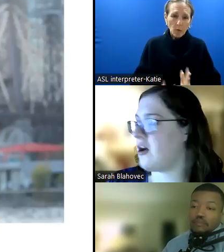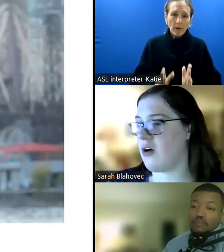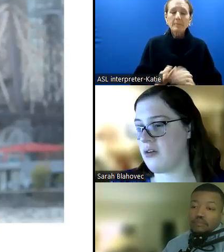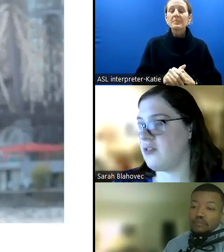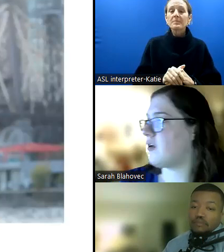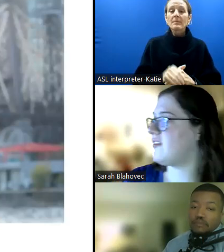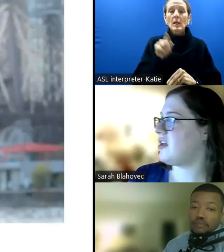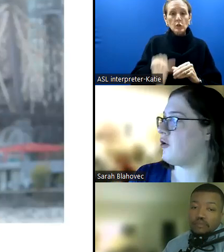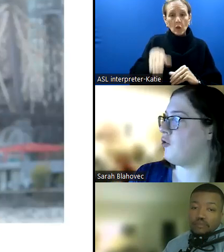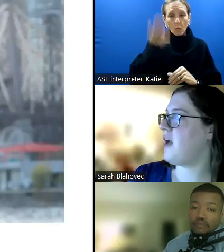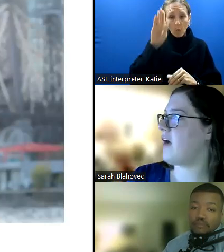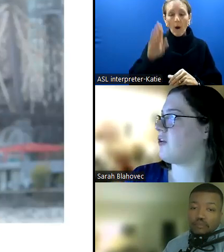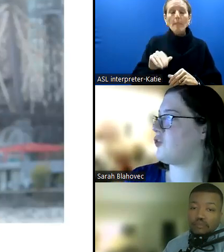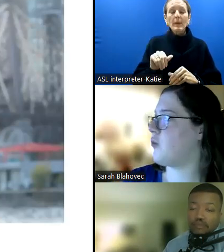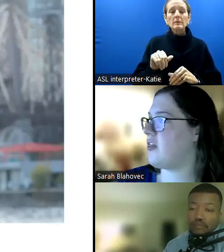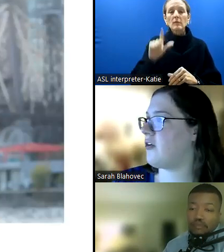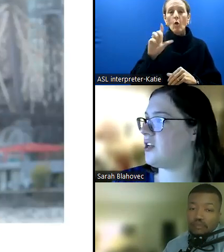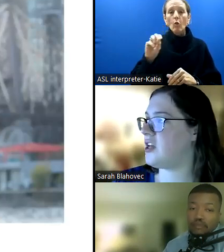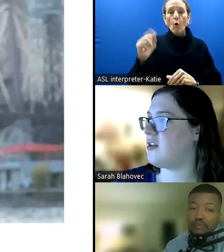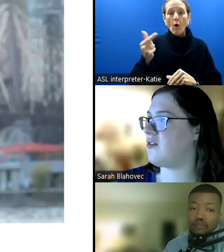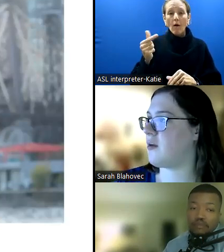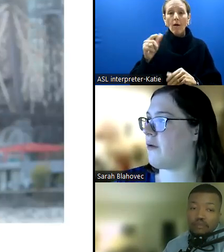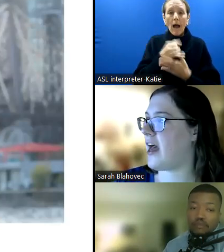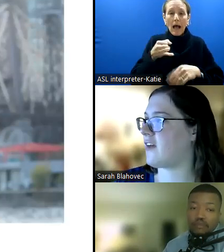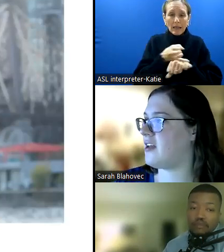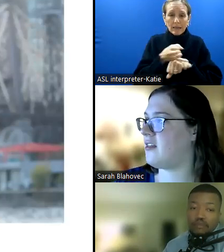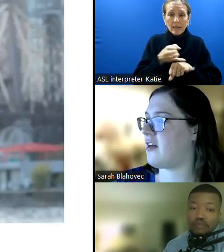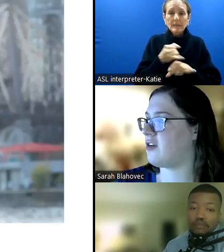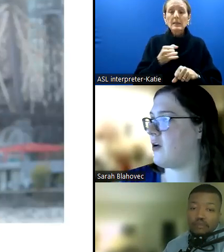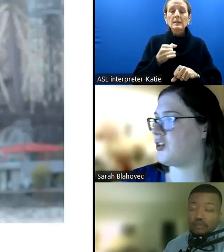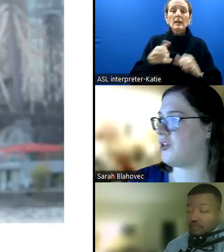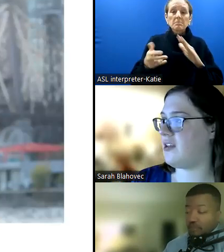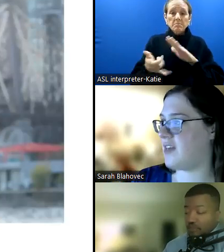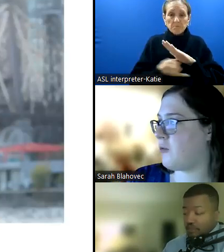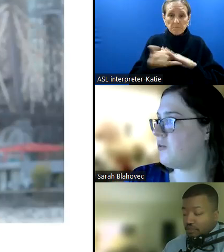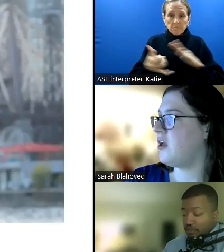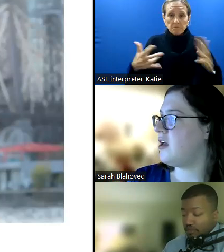and now calls New York City home. After a 2013 subway accident left her partially disabled,